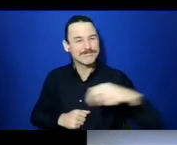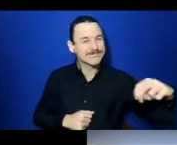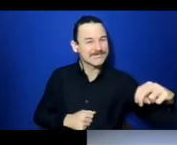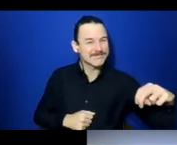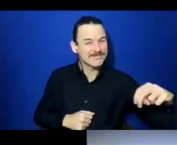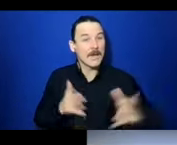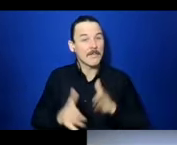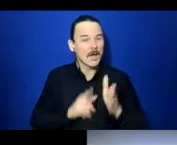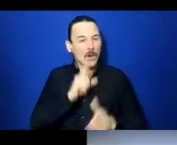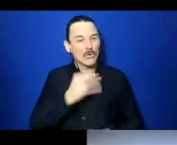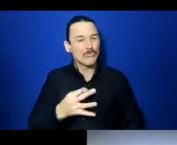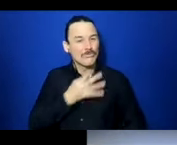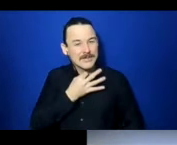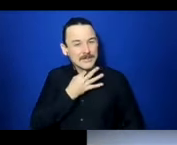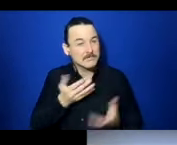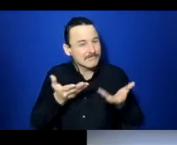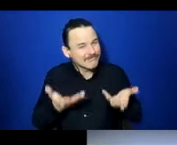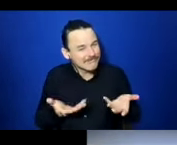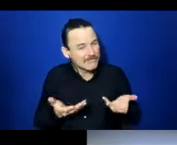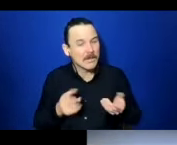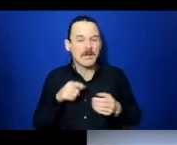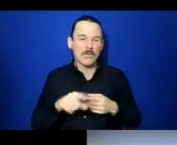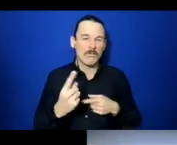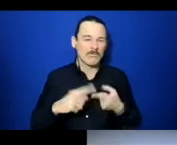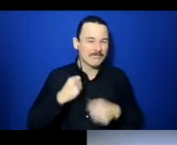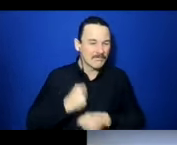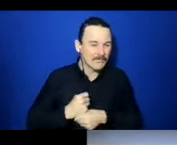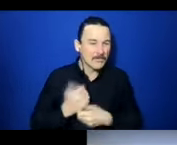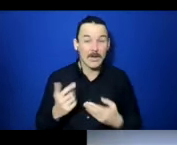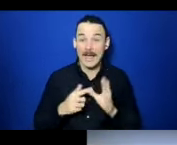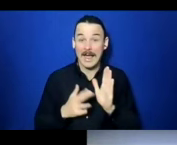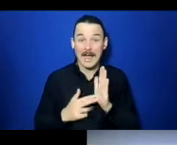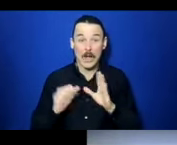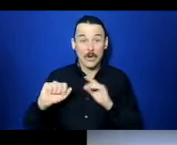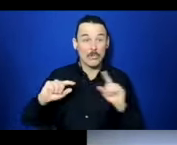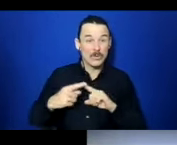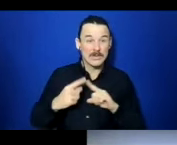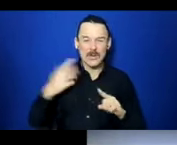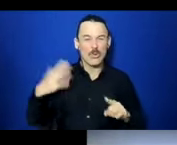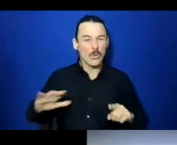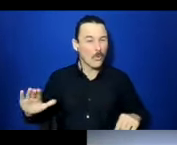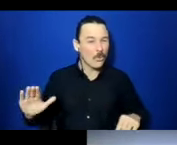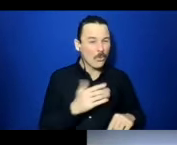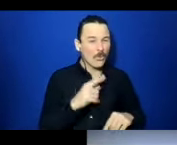of we have to have everyone at the table so that we're we're hearing diverse voices. I know that